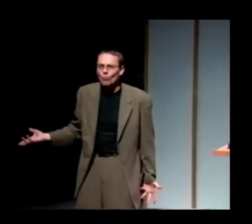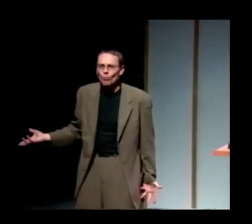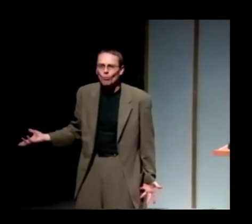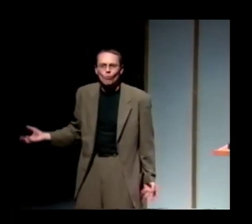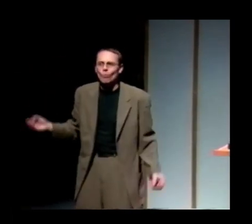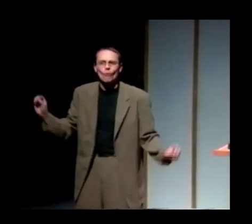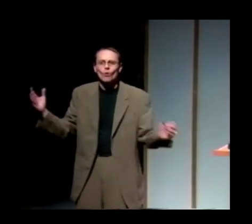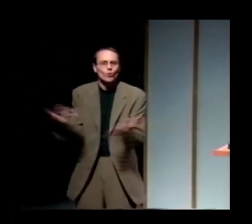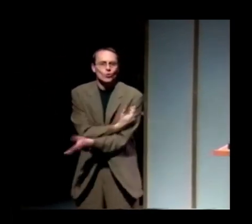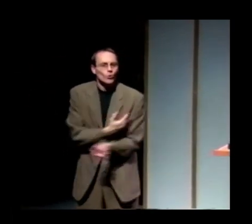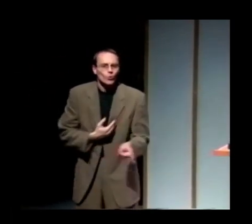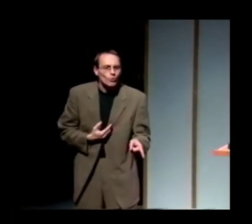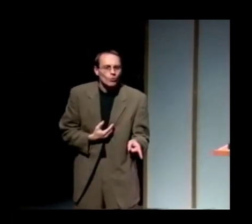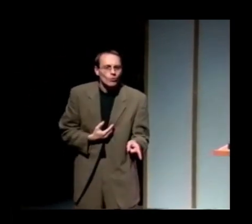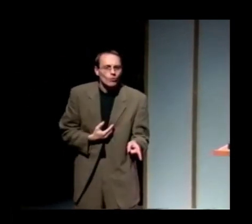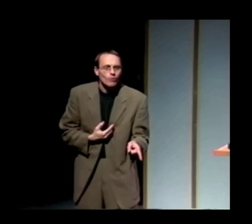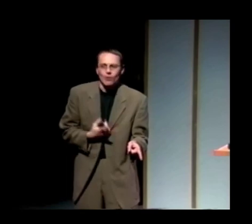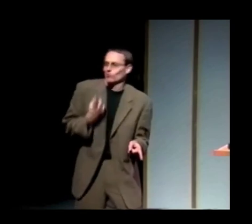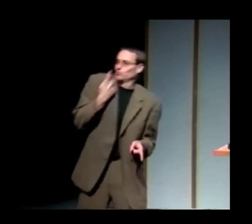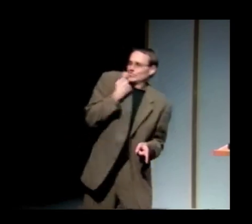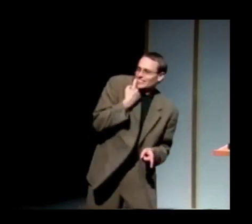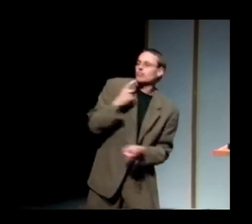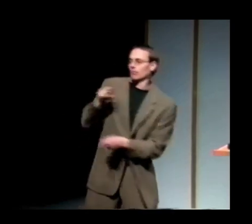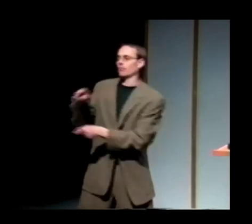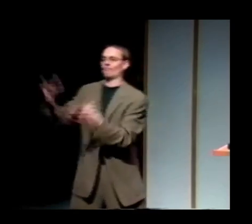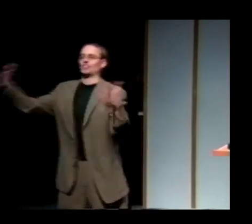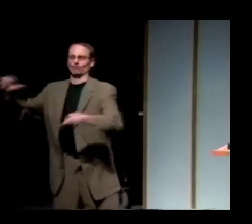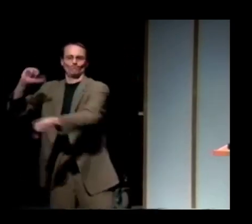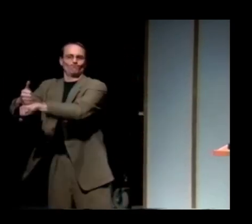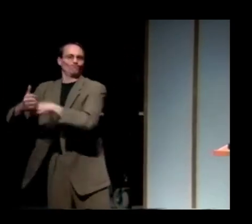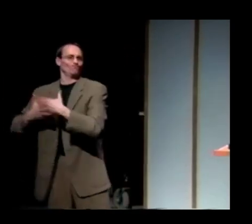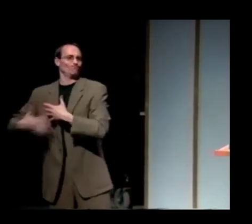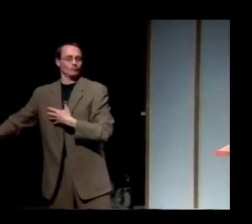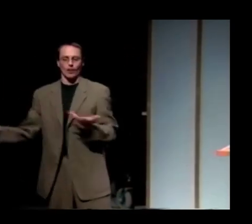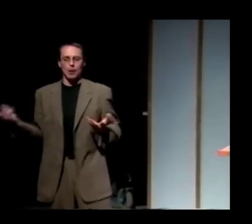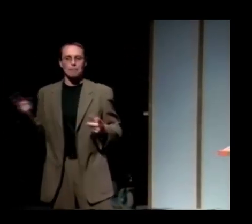HEH HEH HEH. IT'S NOT NEW IN THEIR LANGUAGE. IT'S ALWAYS BEEN A PART OF THEIR LANGUAGE.